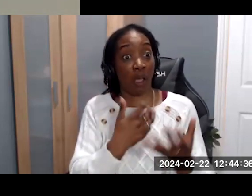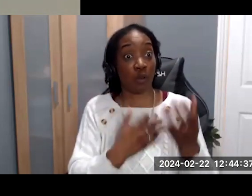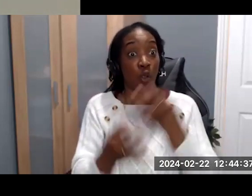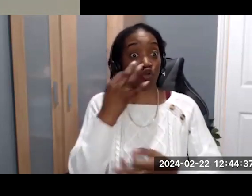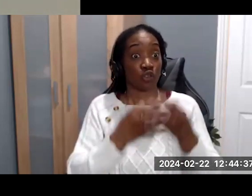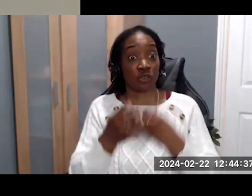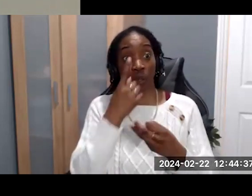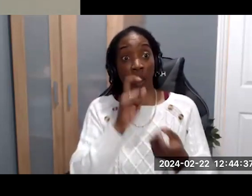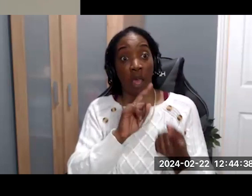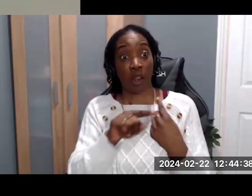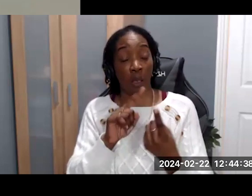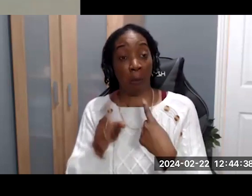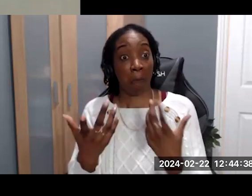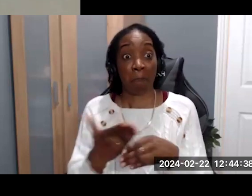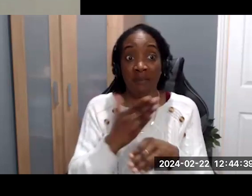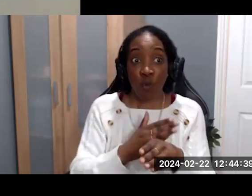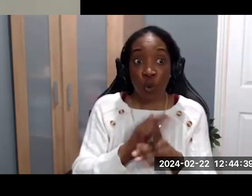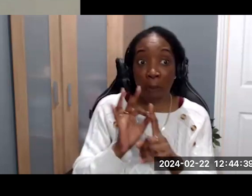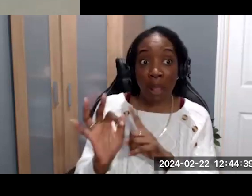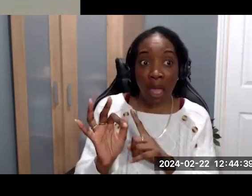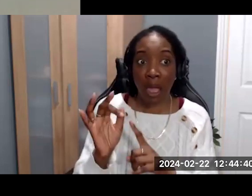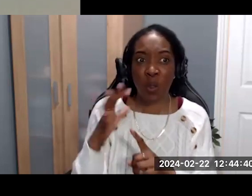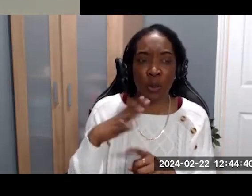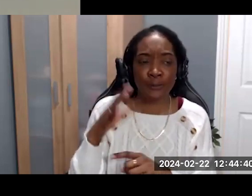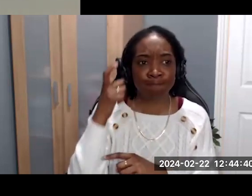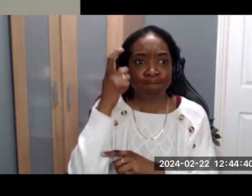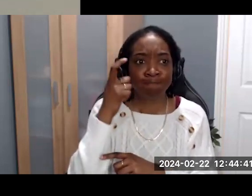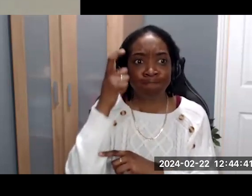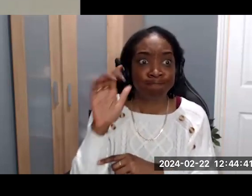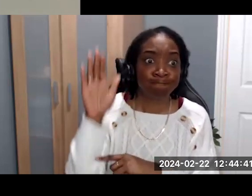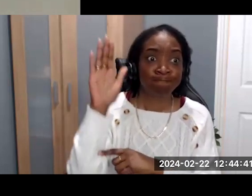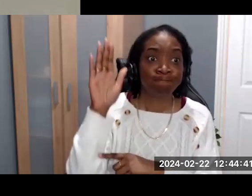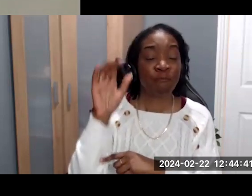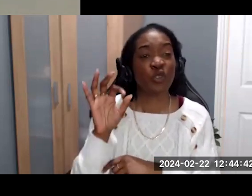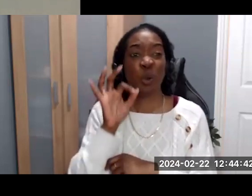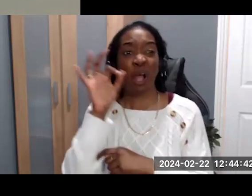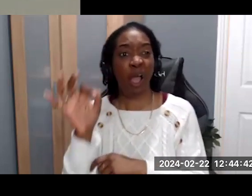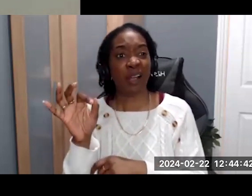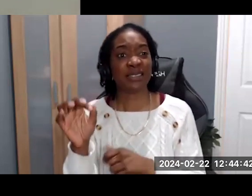to Open Dialogo logo this year so I would like to invite Sabrina and Aristide to turn their